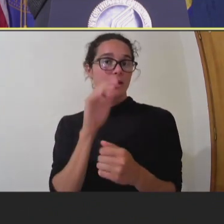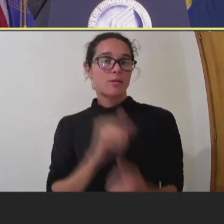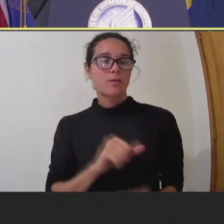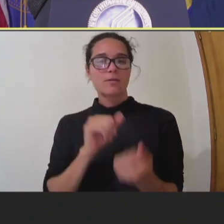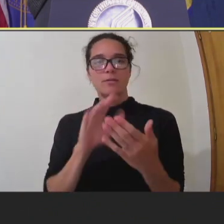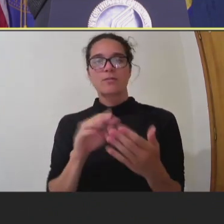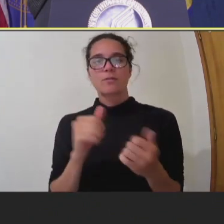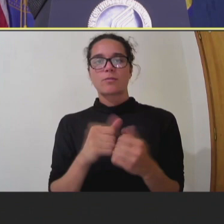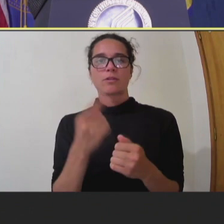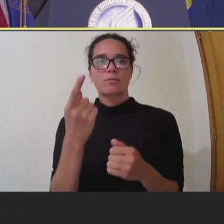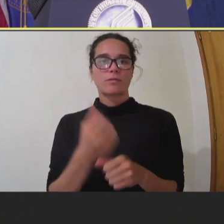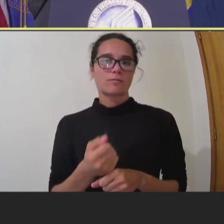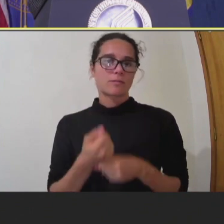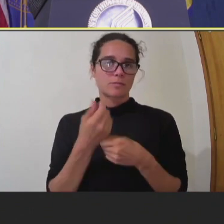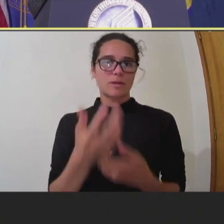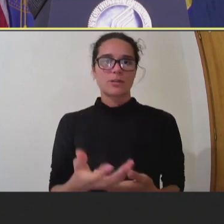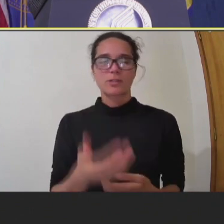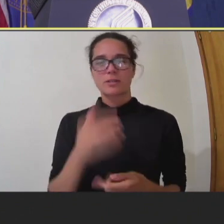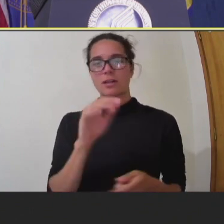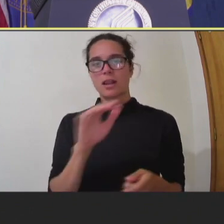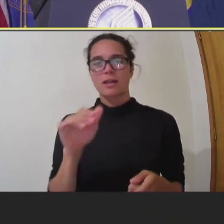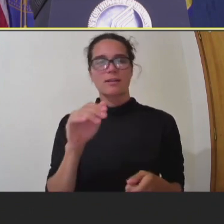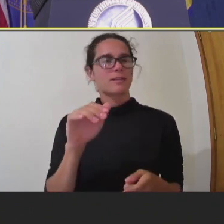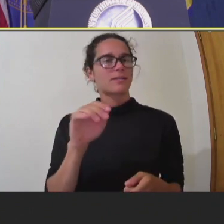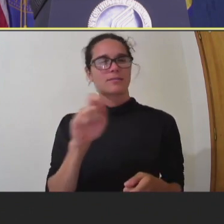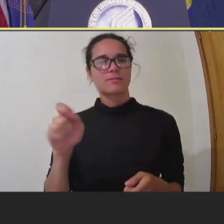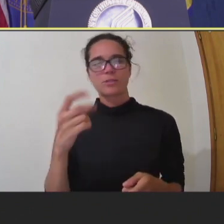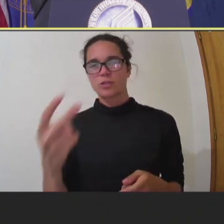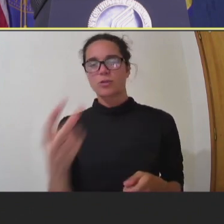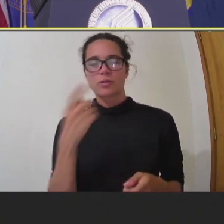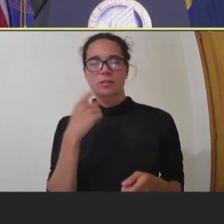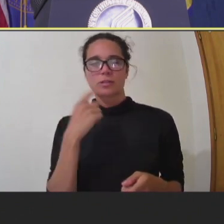at very high levels in ovarian cancer. I'm going to talk about the specifics